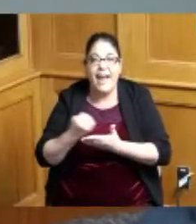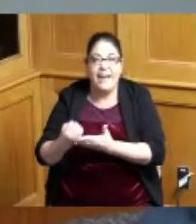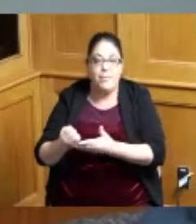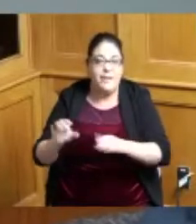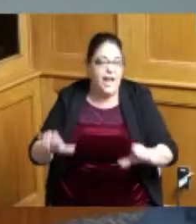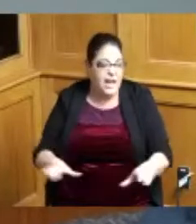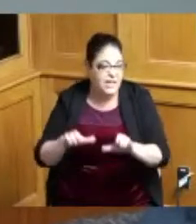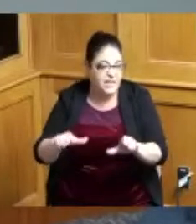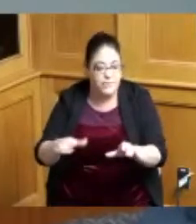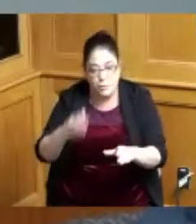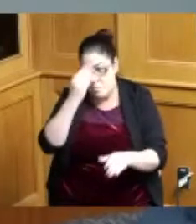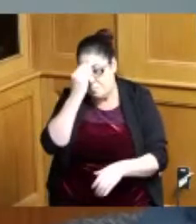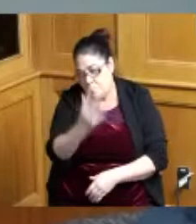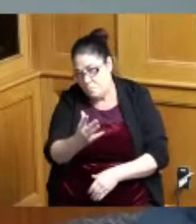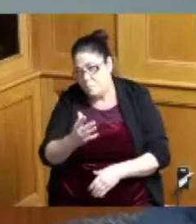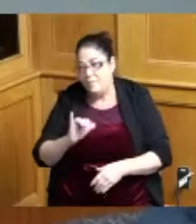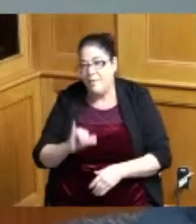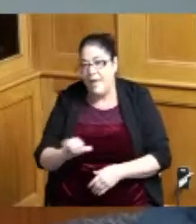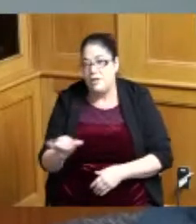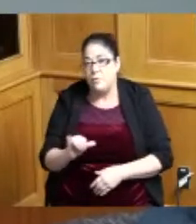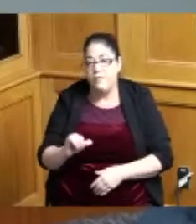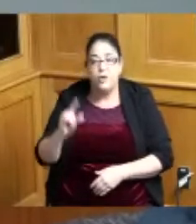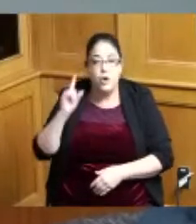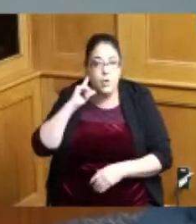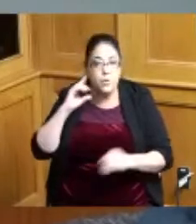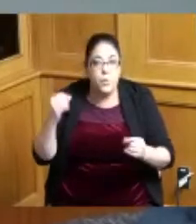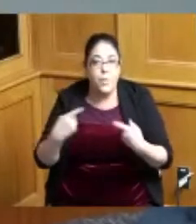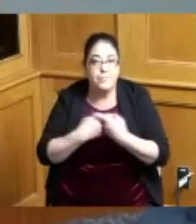so I just wanted to raise that I have not heard any objections to these from from